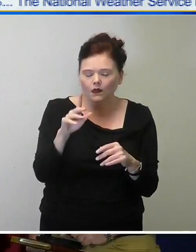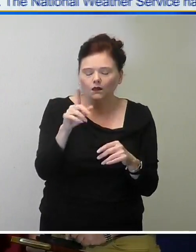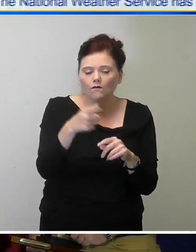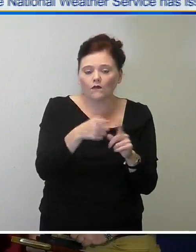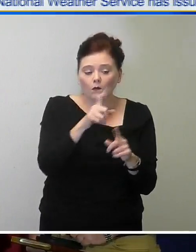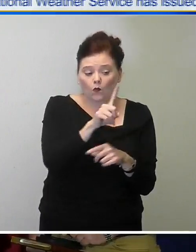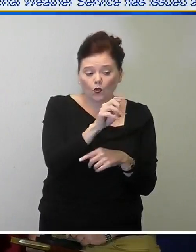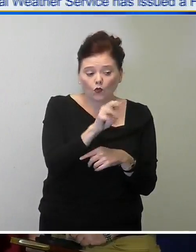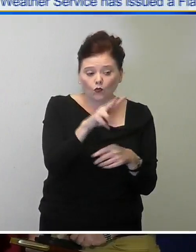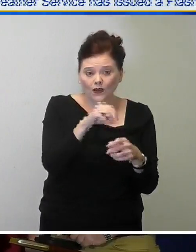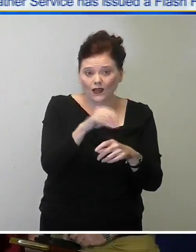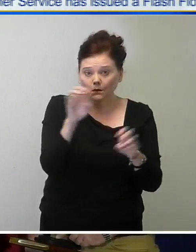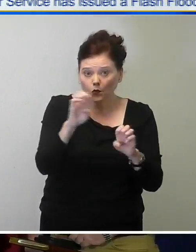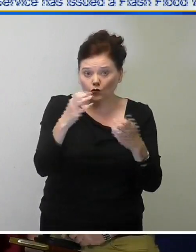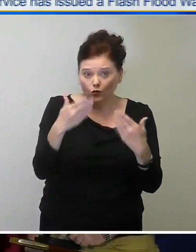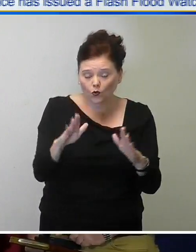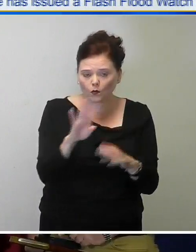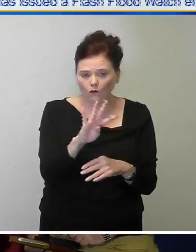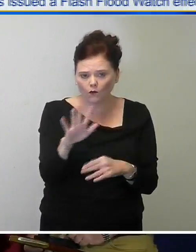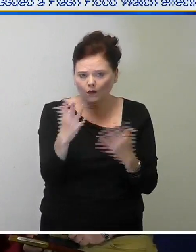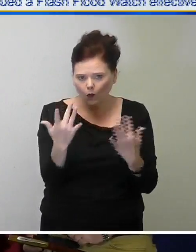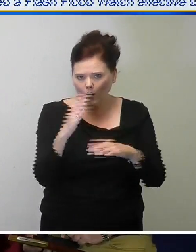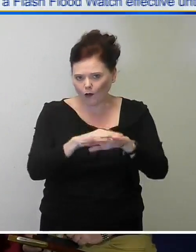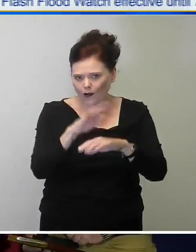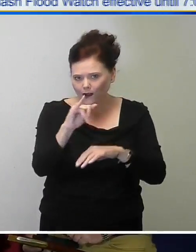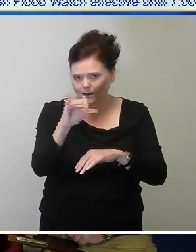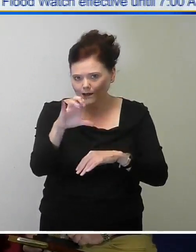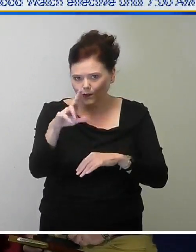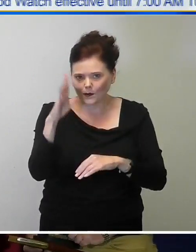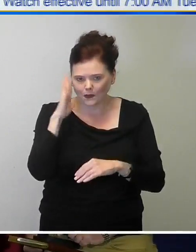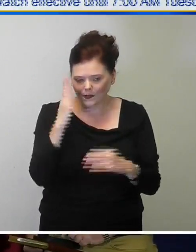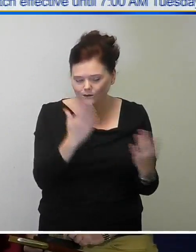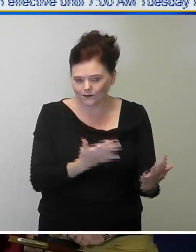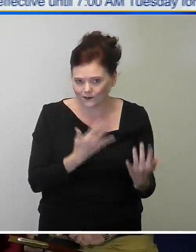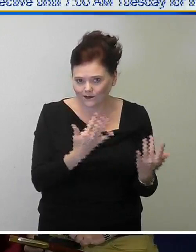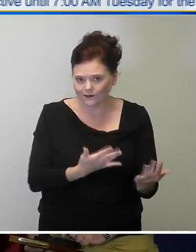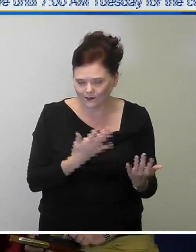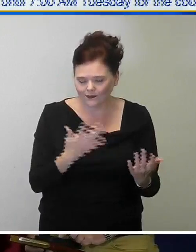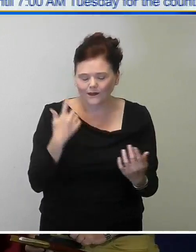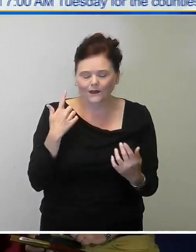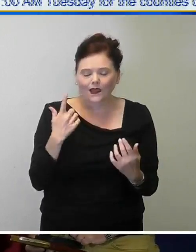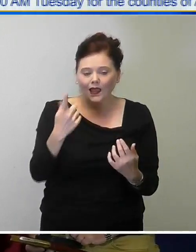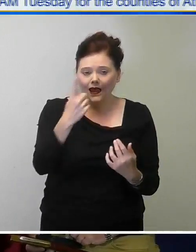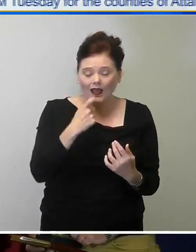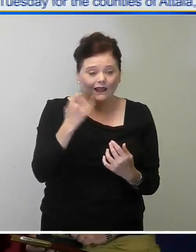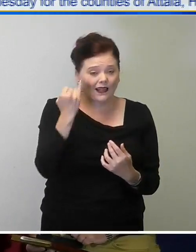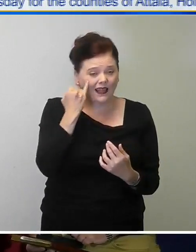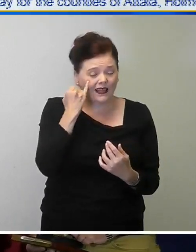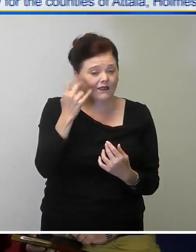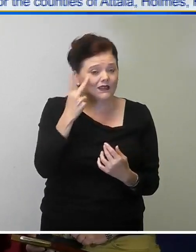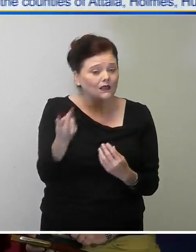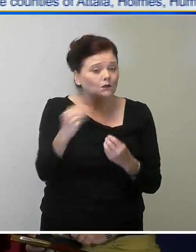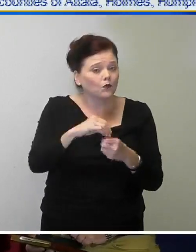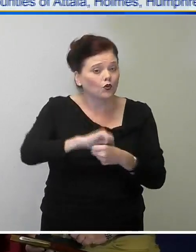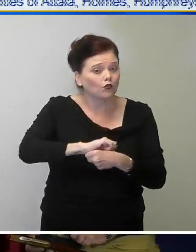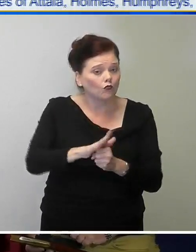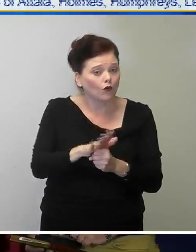8 O'CLOCK THIS MORNING. NINE ICU BEDS AVAILABLE AND 102 IN THE EMERGENCY ROOM.